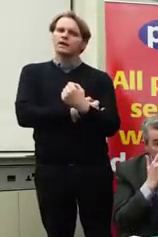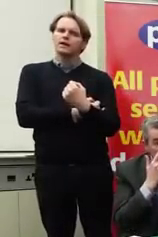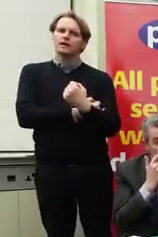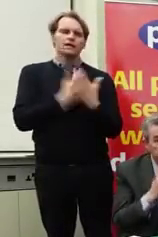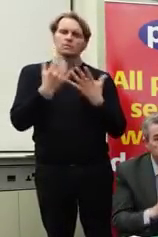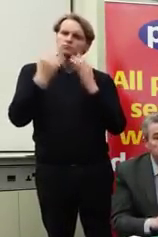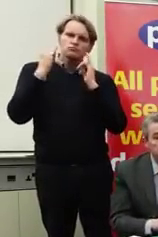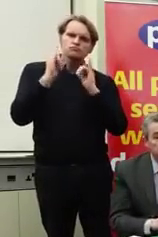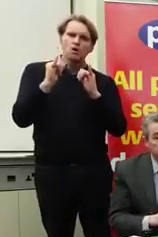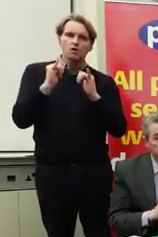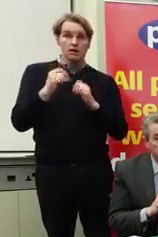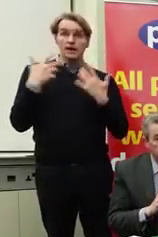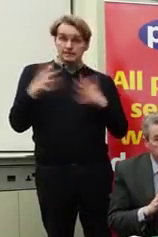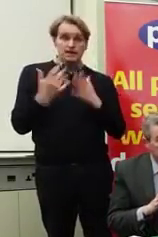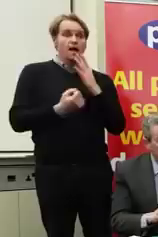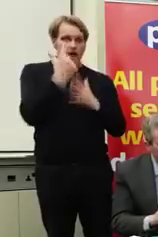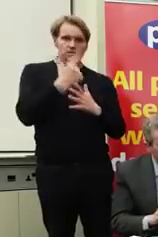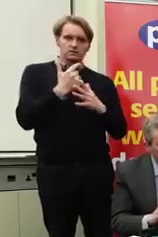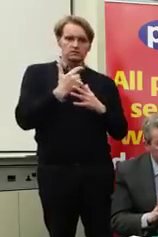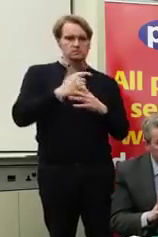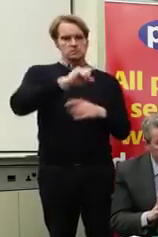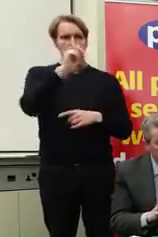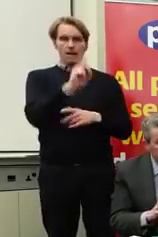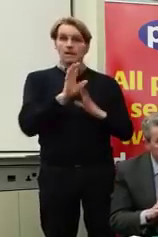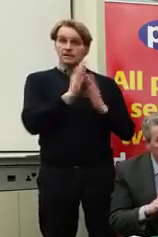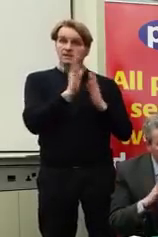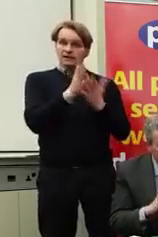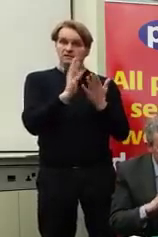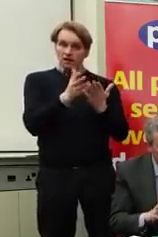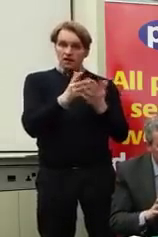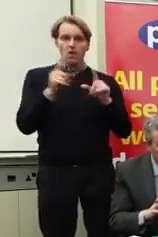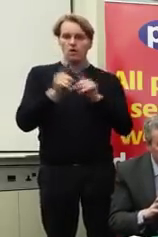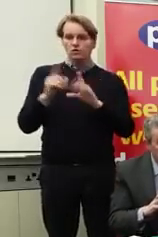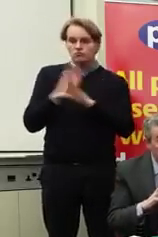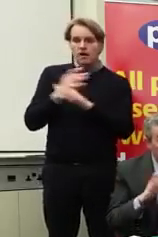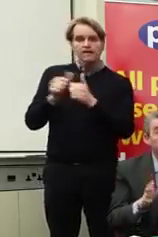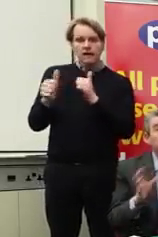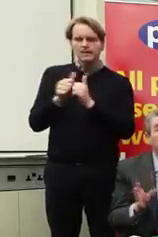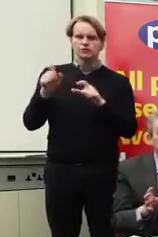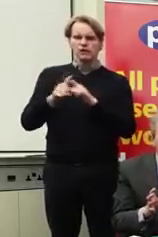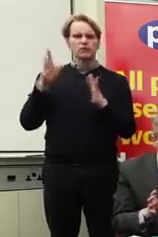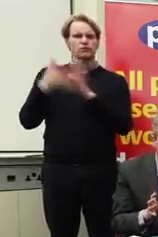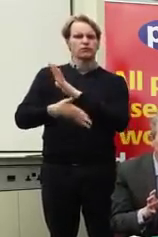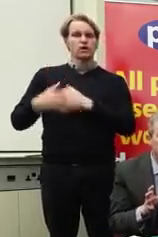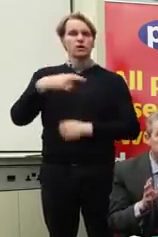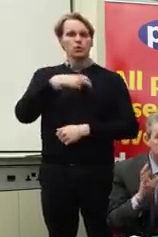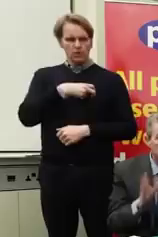in the private sector I think the thing that I'd like to stress is that on the back of Carillion a lot of people were saying this shows